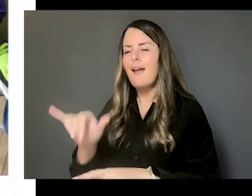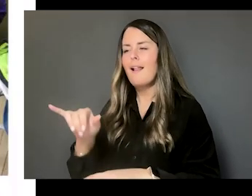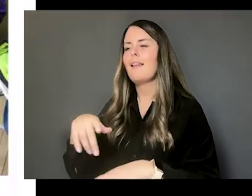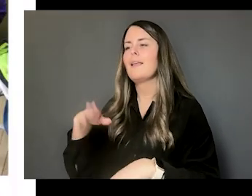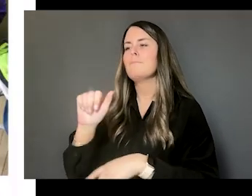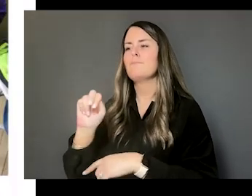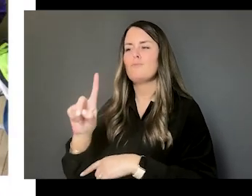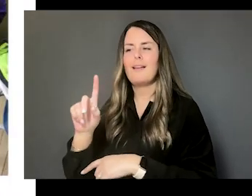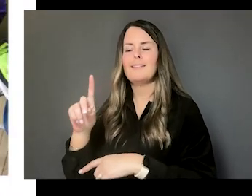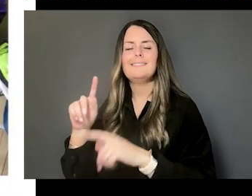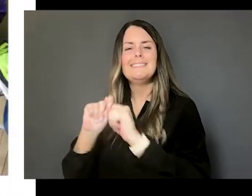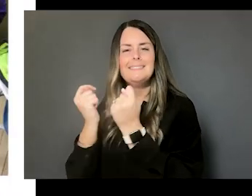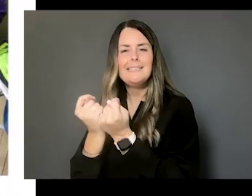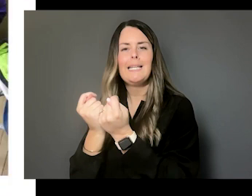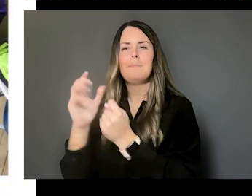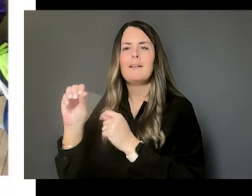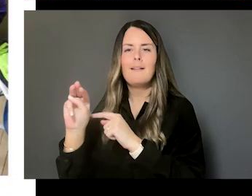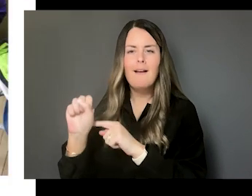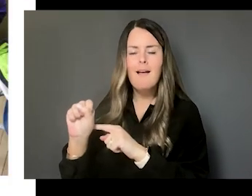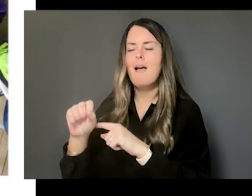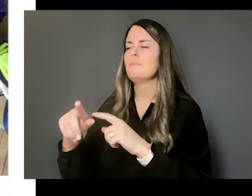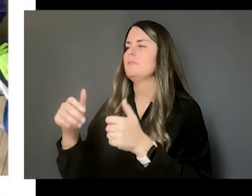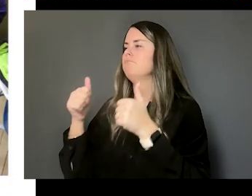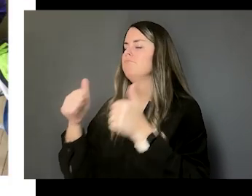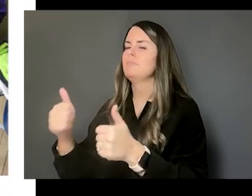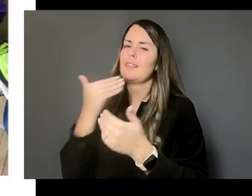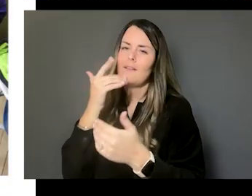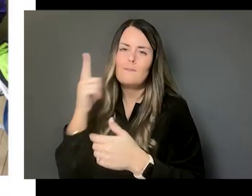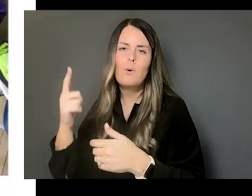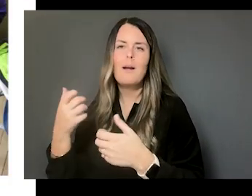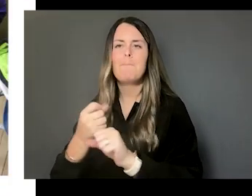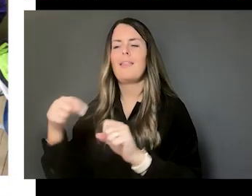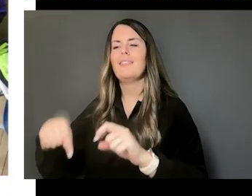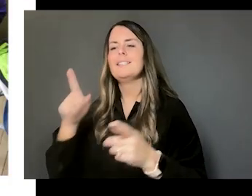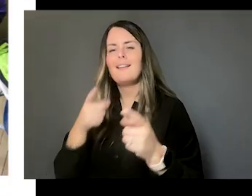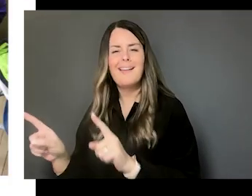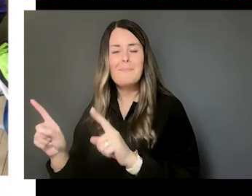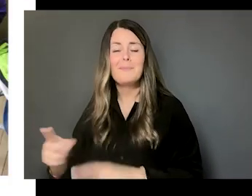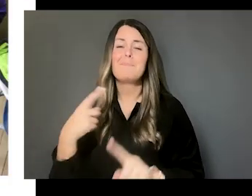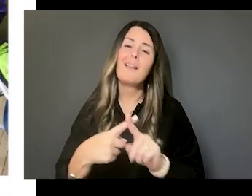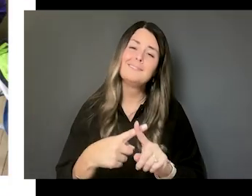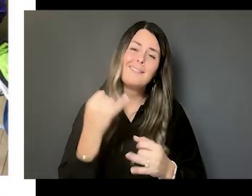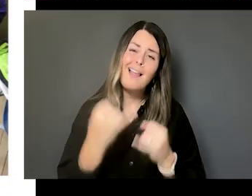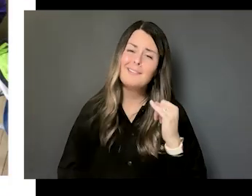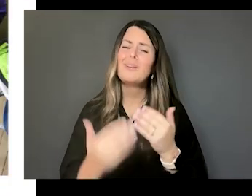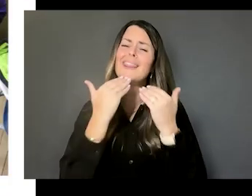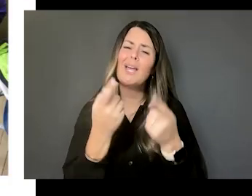for all of your hard work in making this event a reality. And last but certainly not least, thank you, our IM community, for joining us